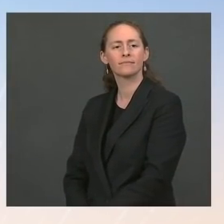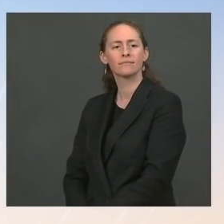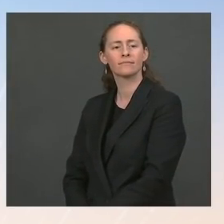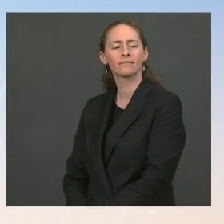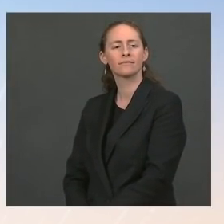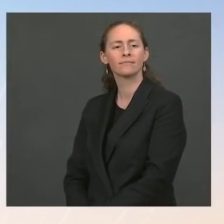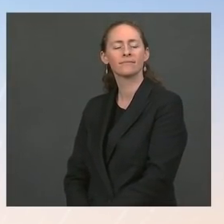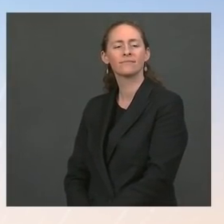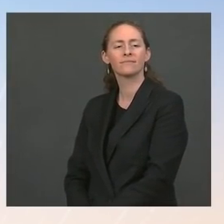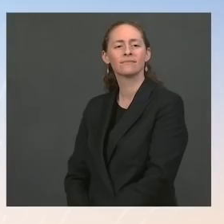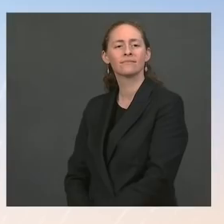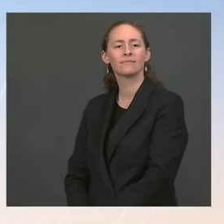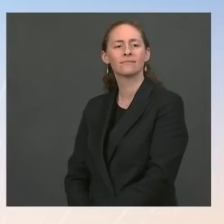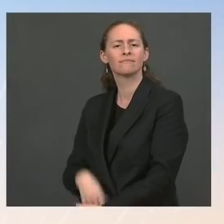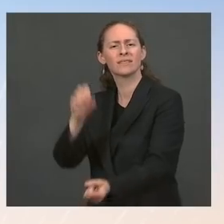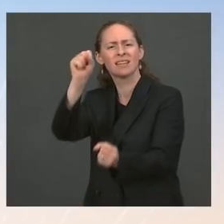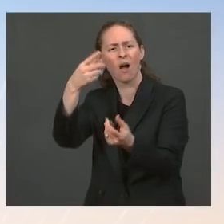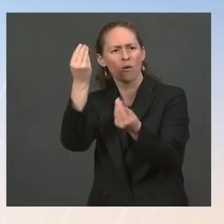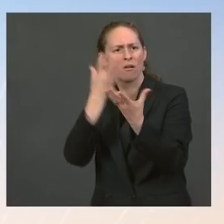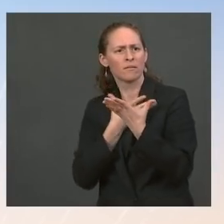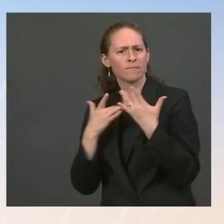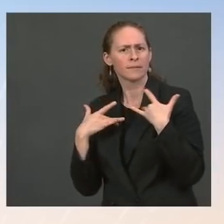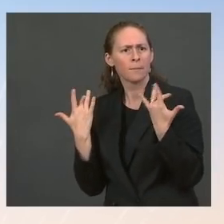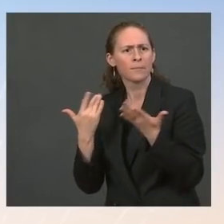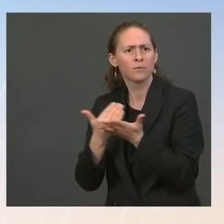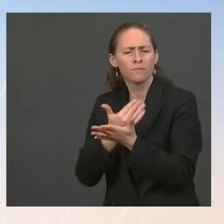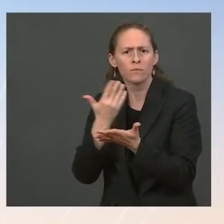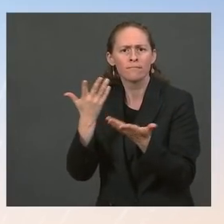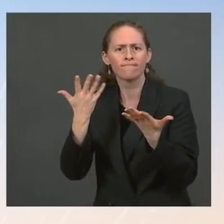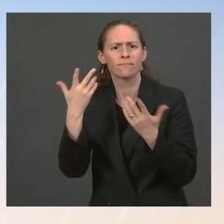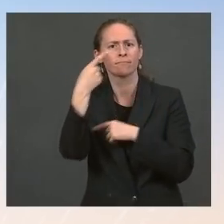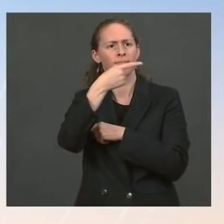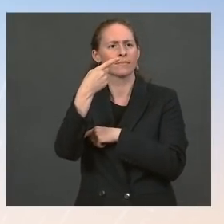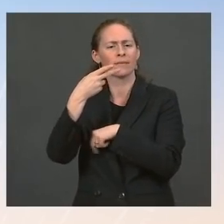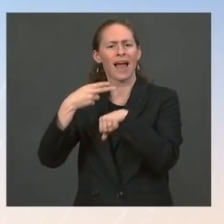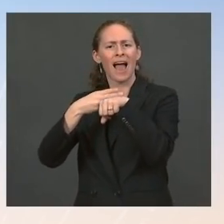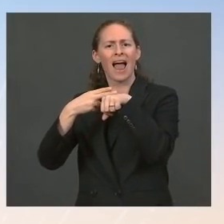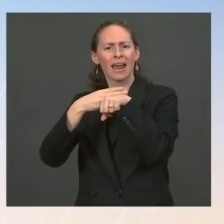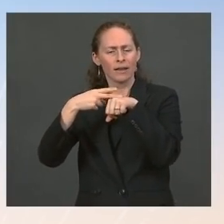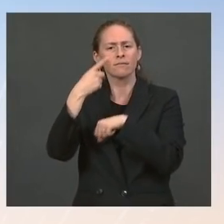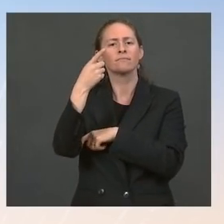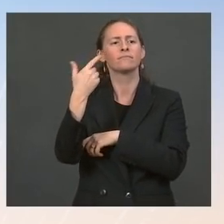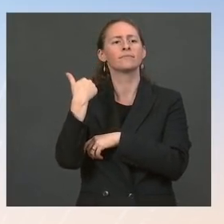and Canadian missionaries that were kidnapped in Haiti over the weekend? What's been the U.S. involvement in tracking them down?